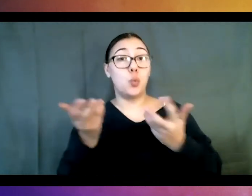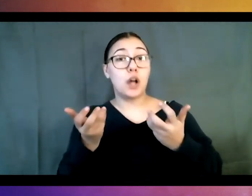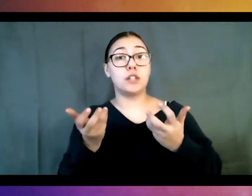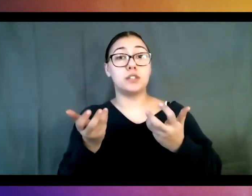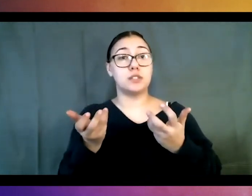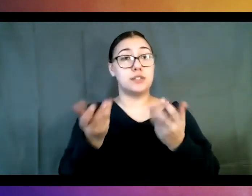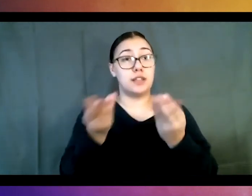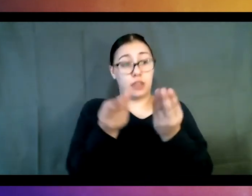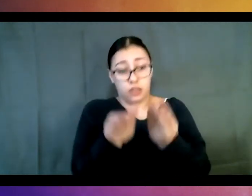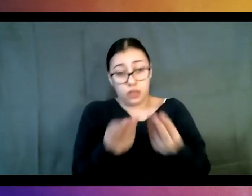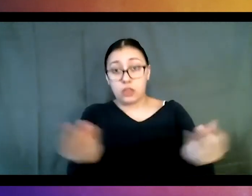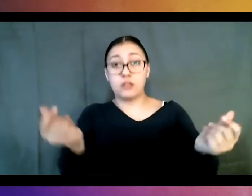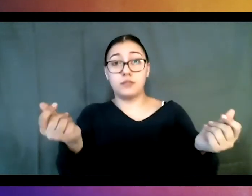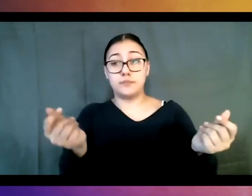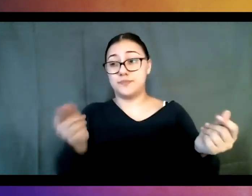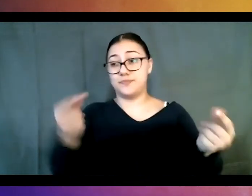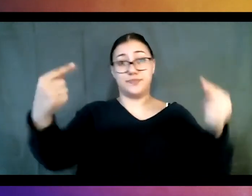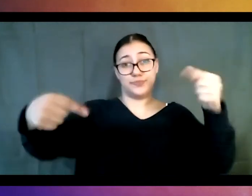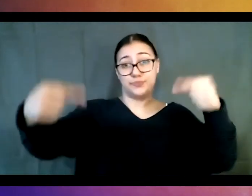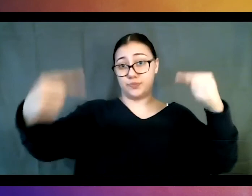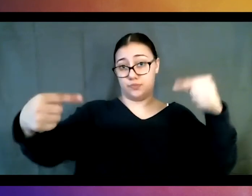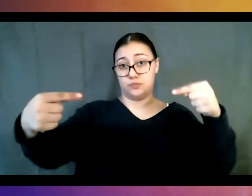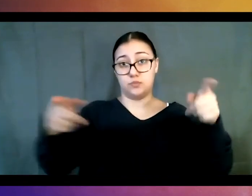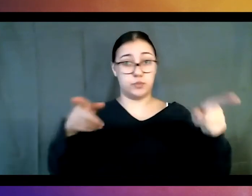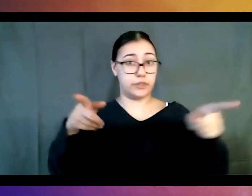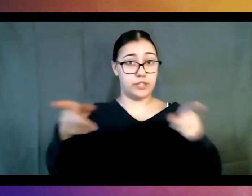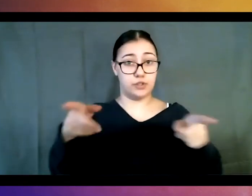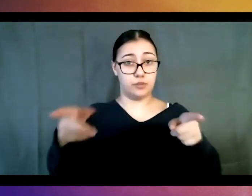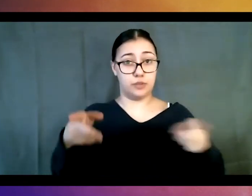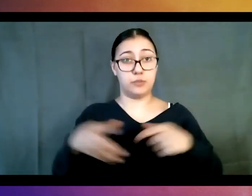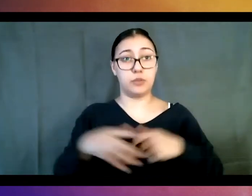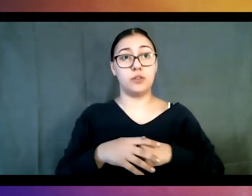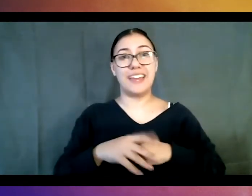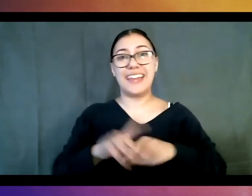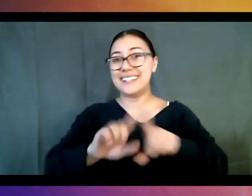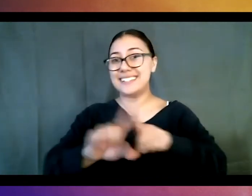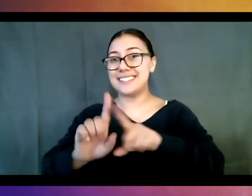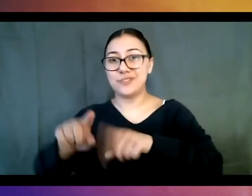between the parties at various stages throughout the process.